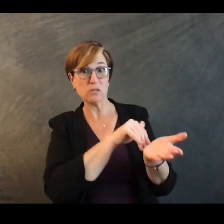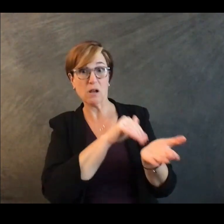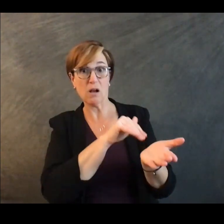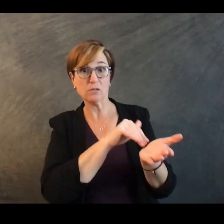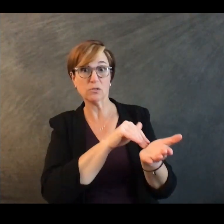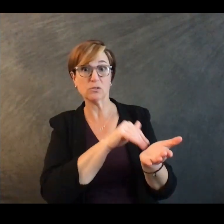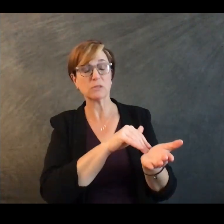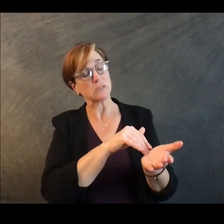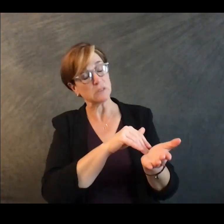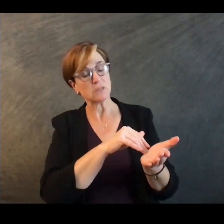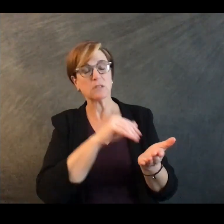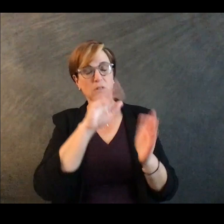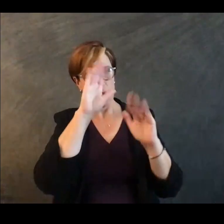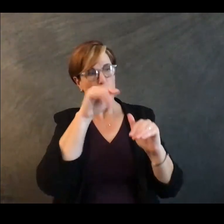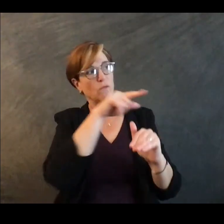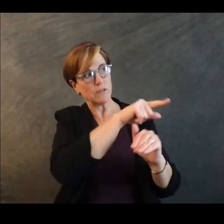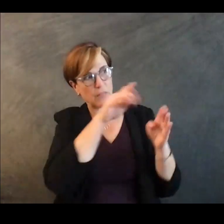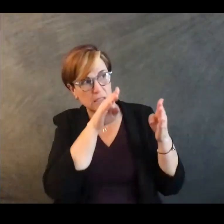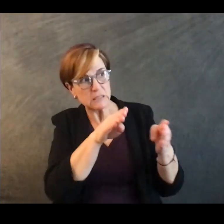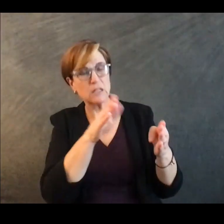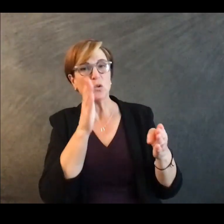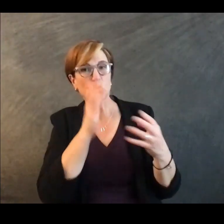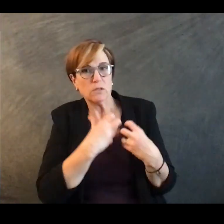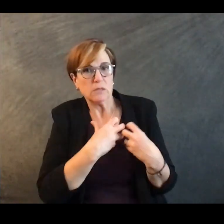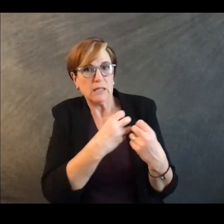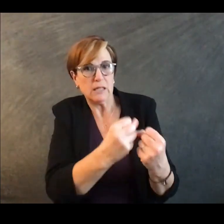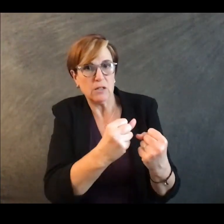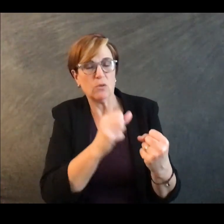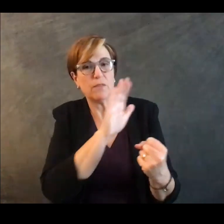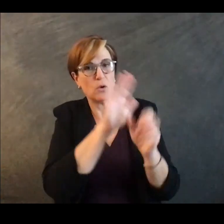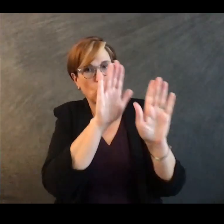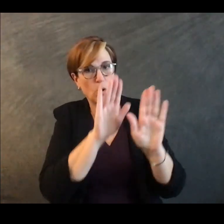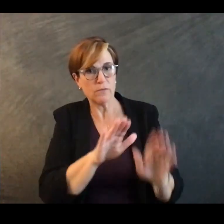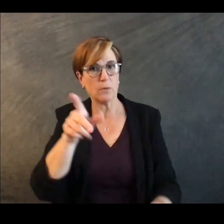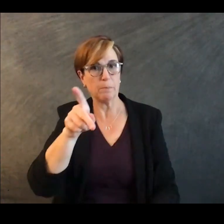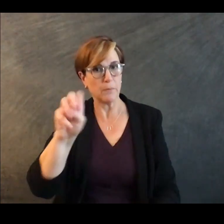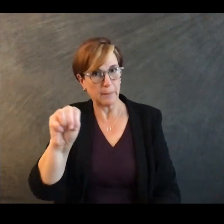great prime minister but these people are really tremendous signs of success